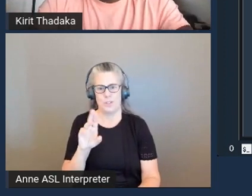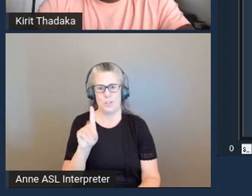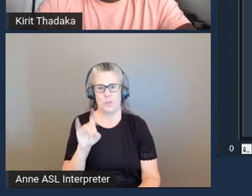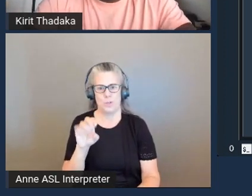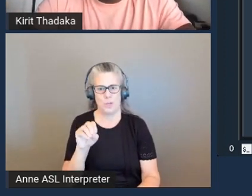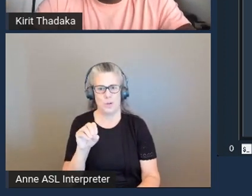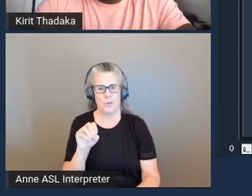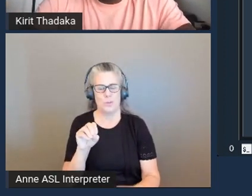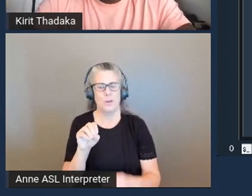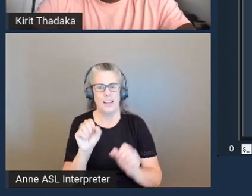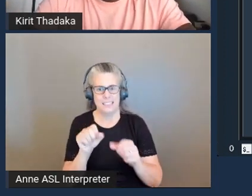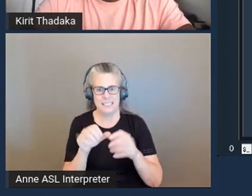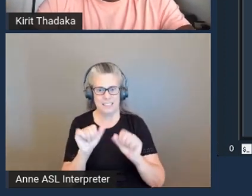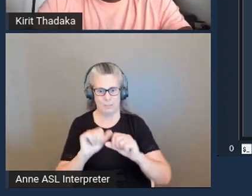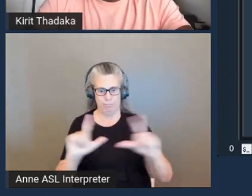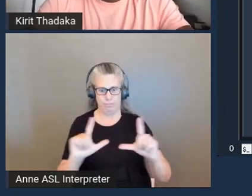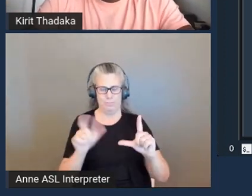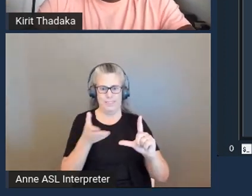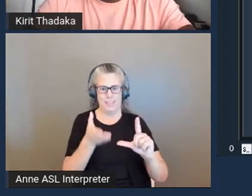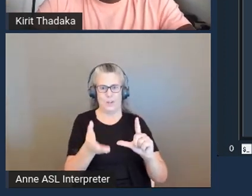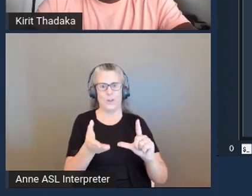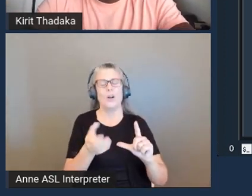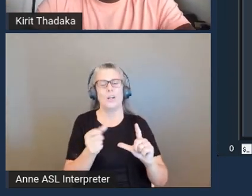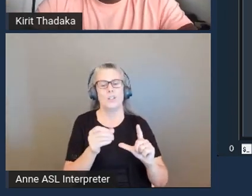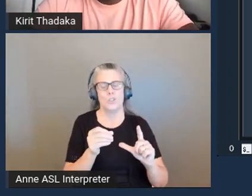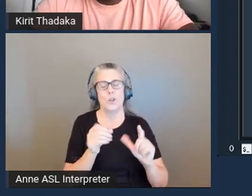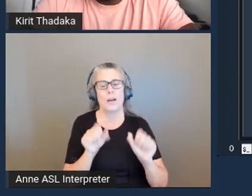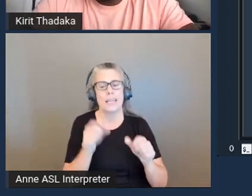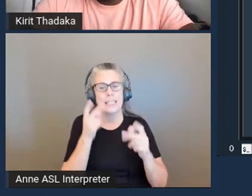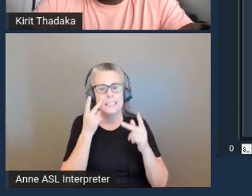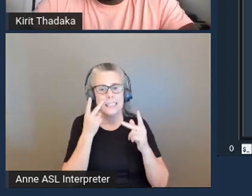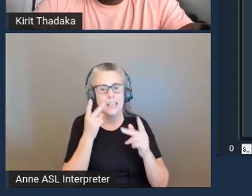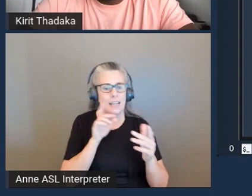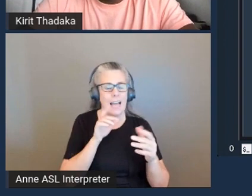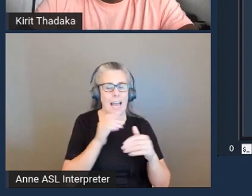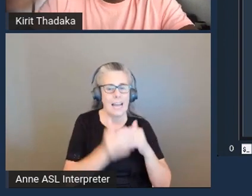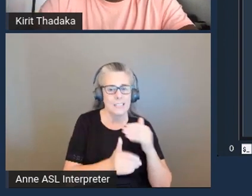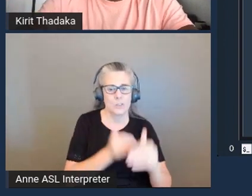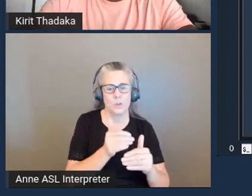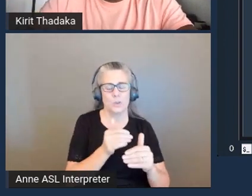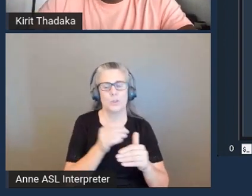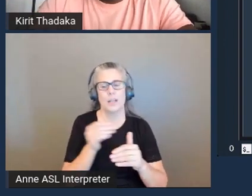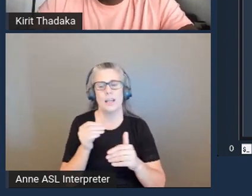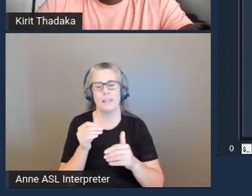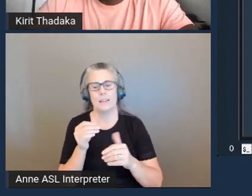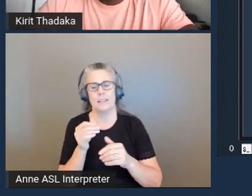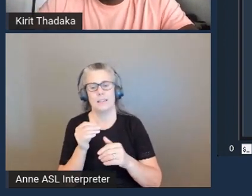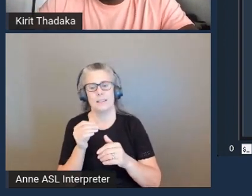and I'm also able to view the execution of that pipeline. So in this graph, I can see all of the steps